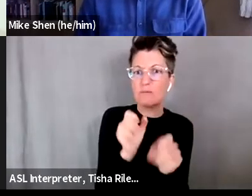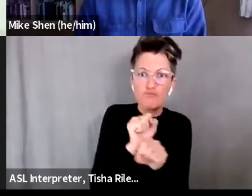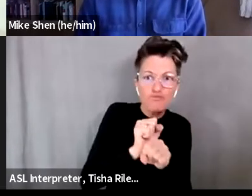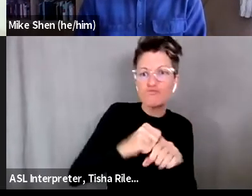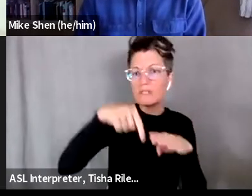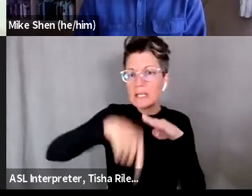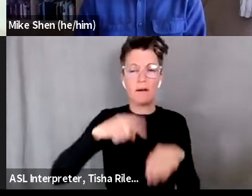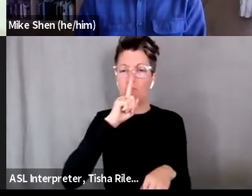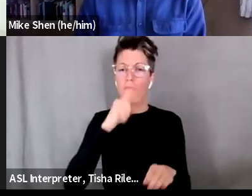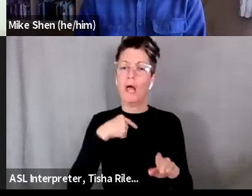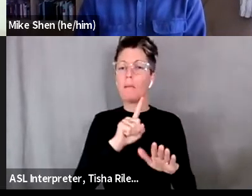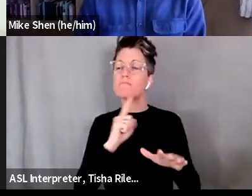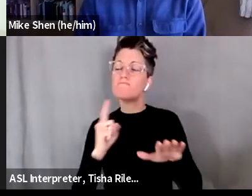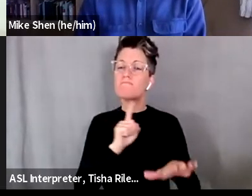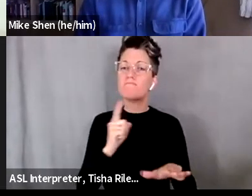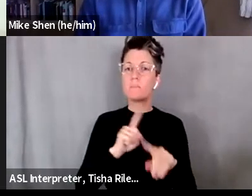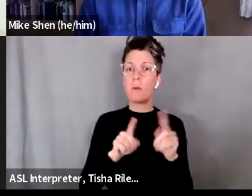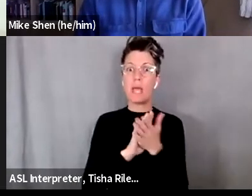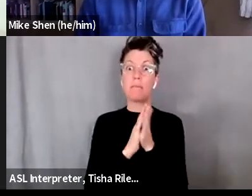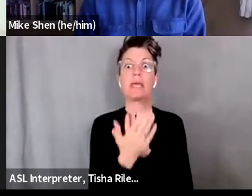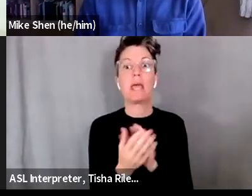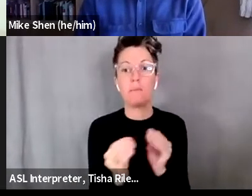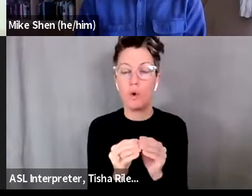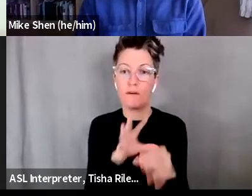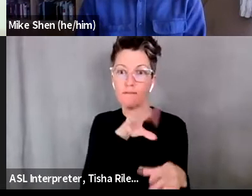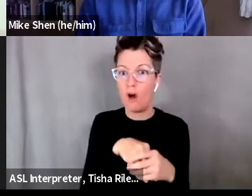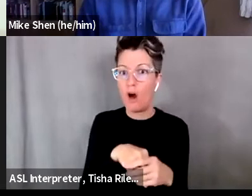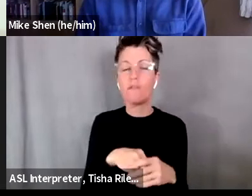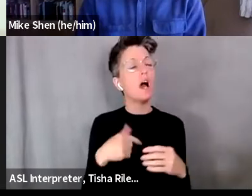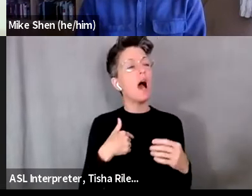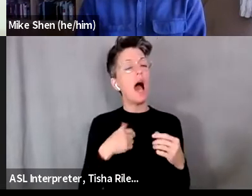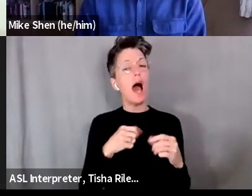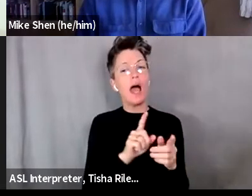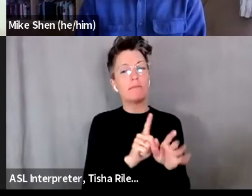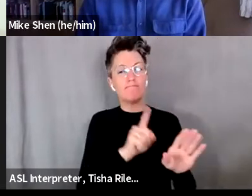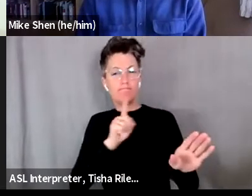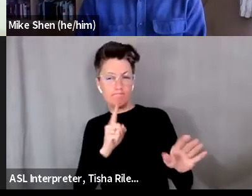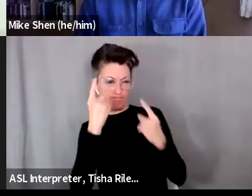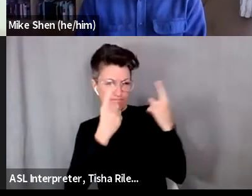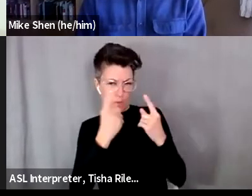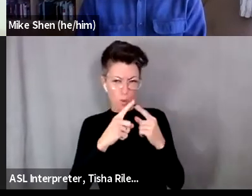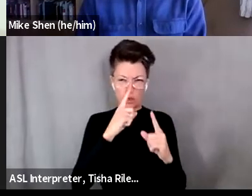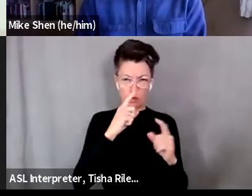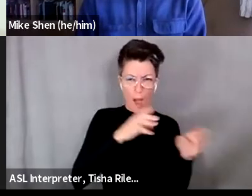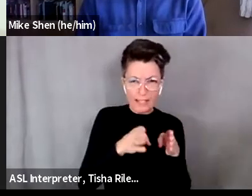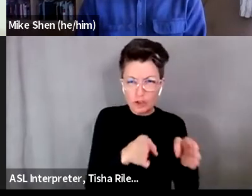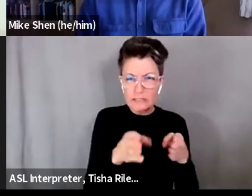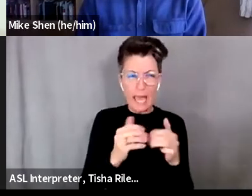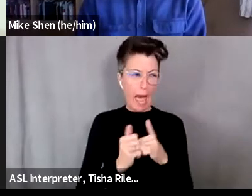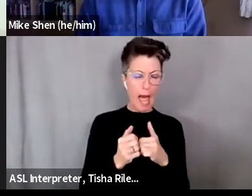the kind of, you know, not, not a, a buffer, but just someone who's thinking about the, the strategy, how are we gonna roll the film out? Where could it go?